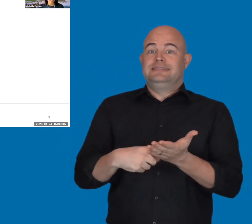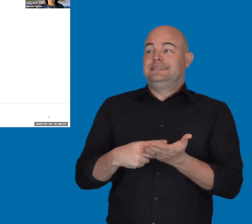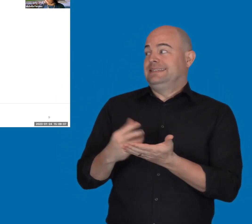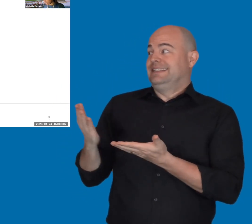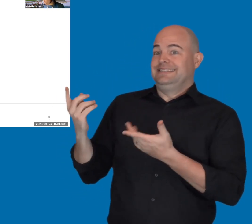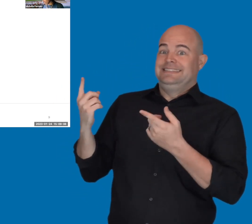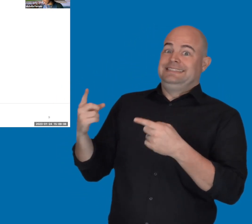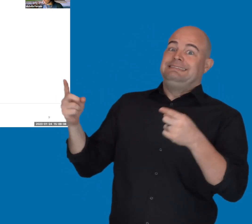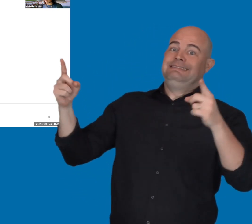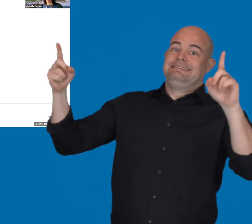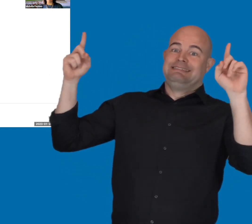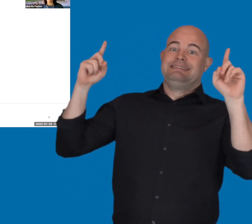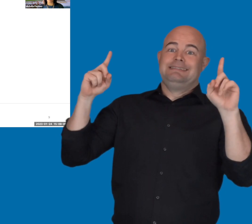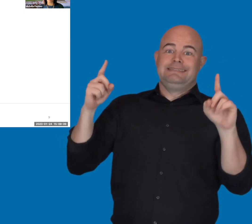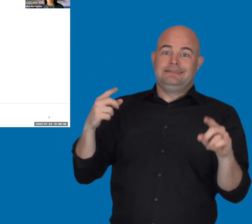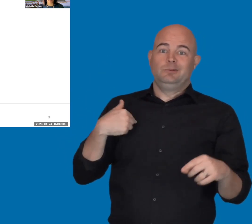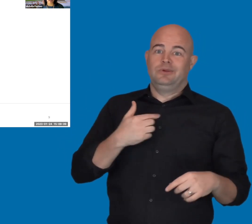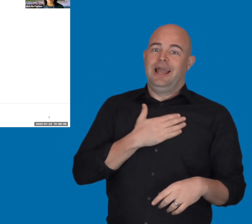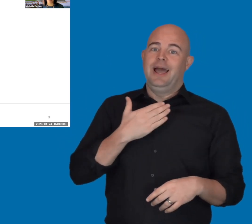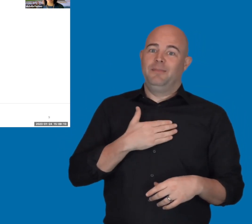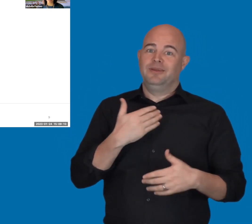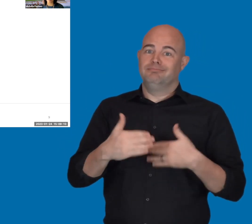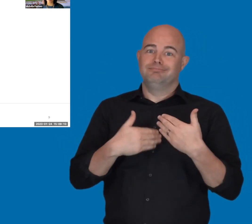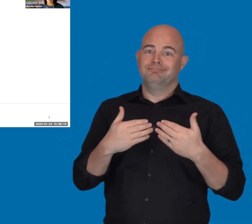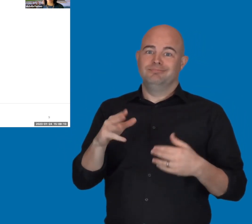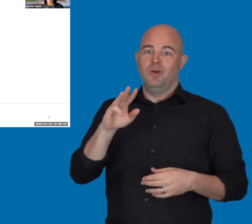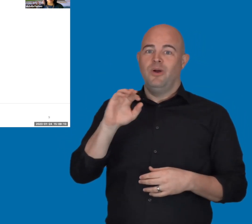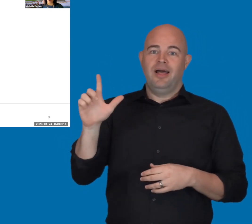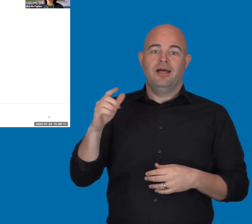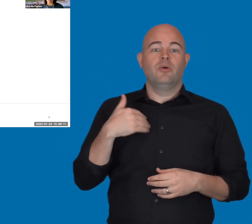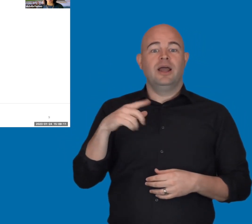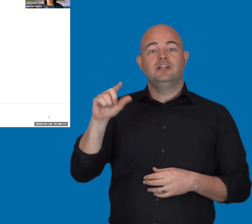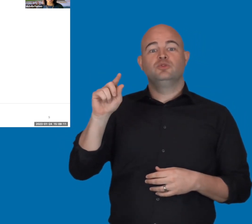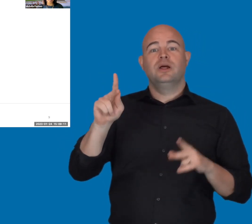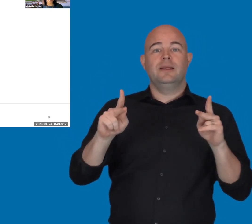So, you know, we're thinking of ways to be able to figure